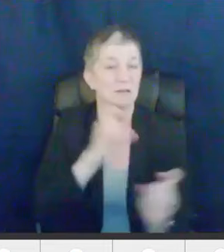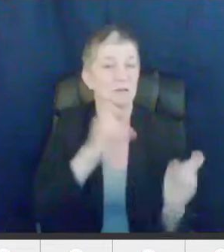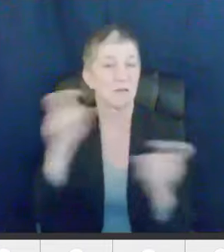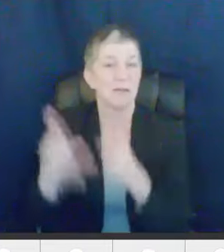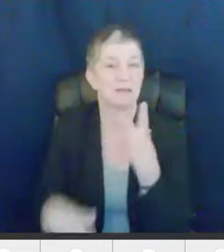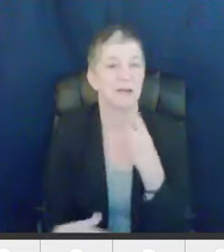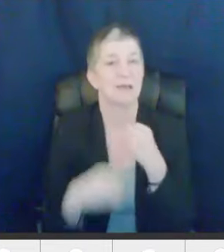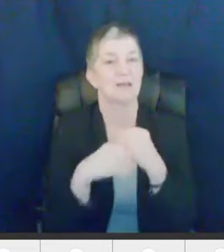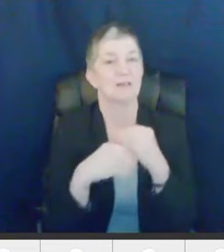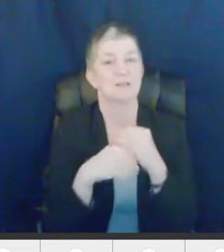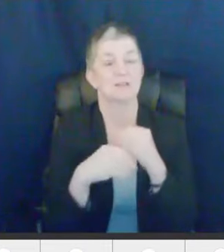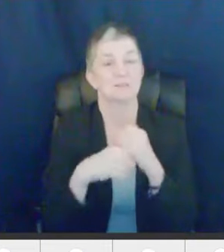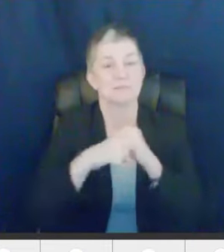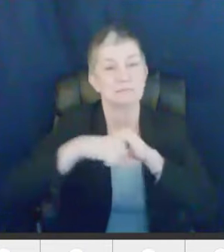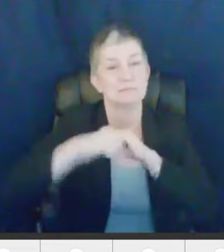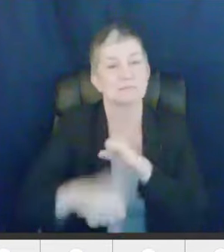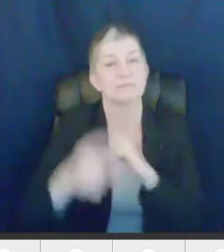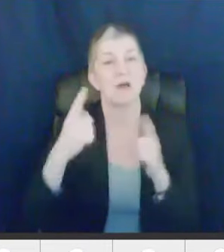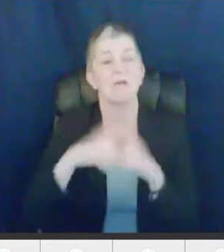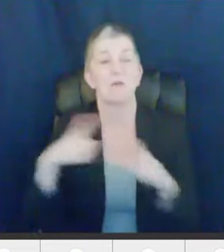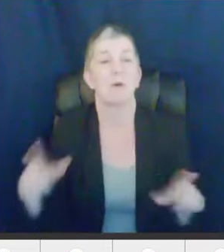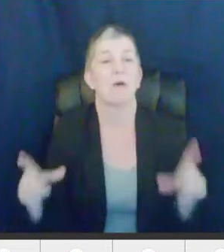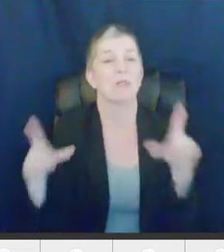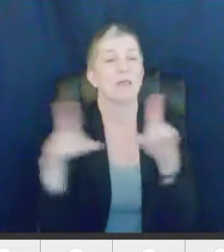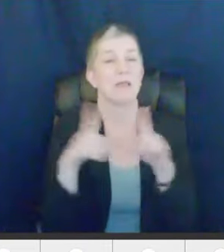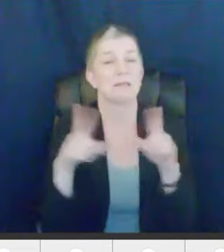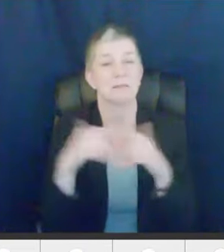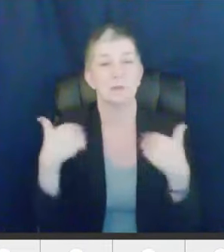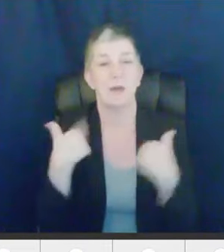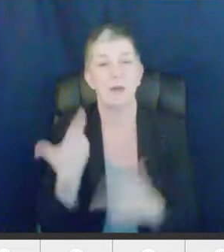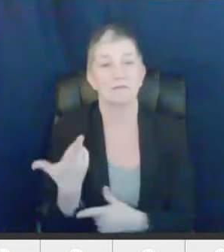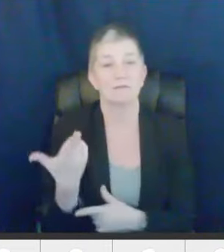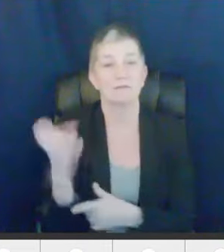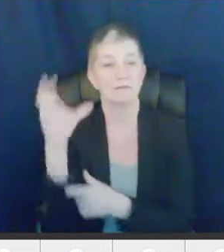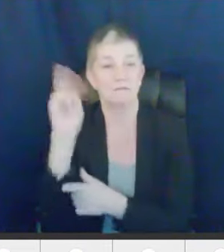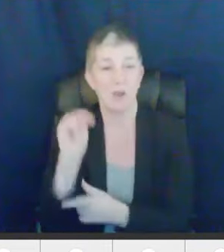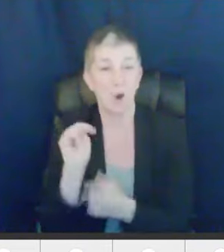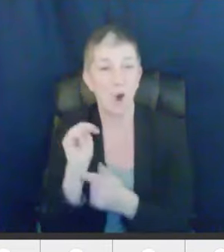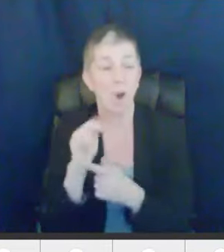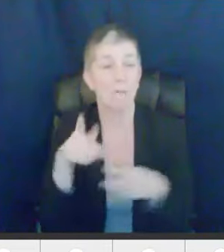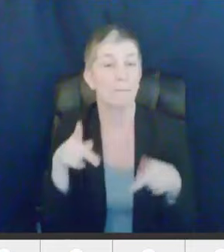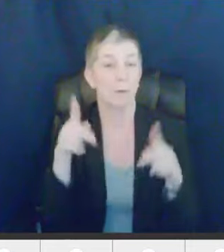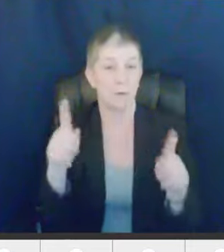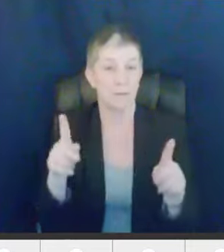extension for license to carry firearms permits permits which expired on March